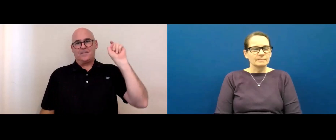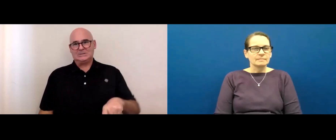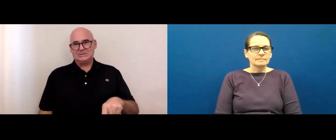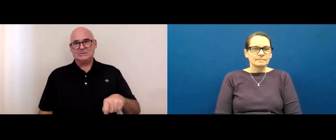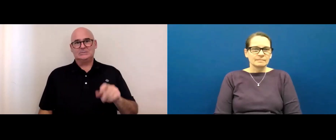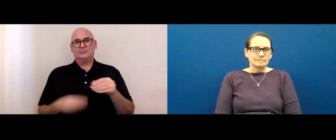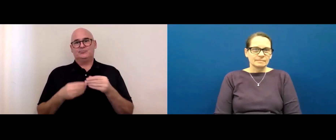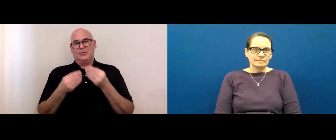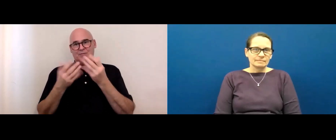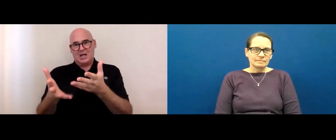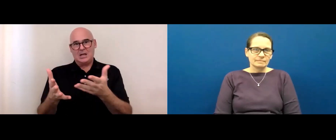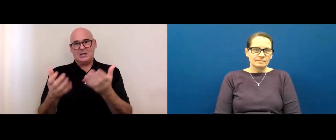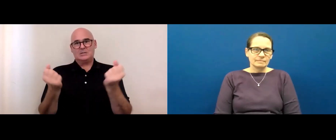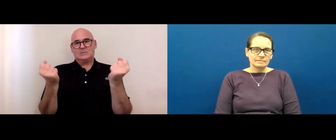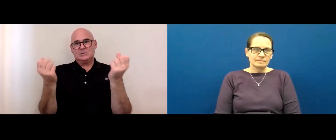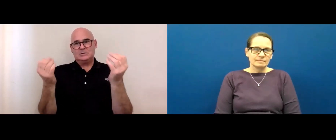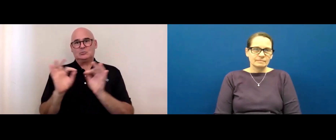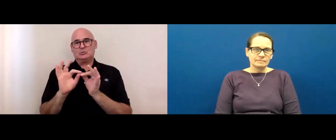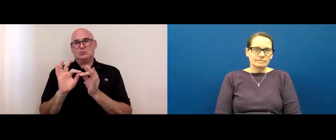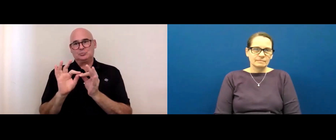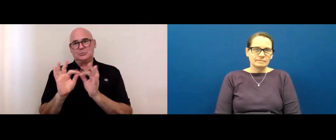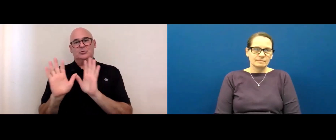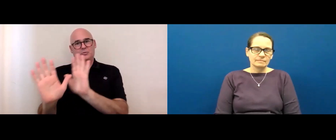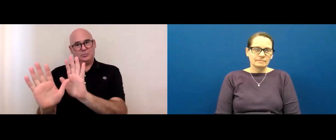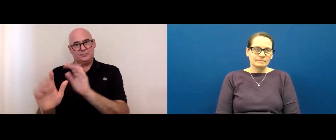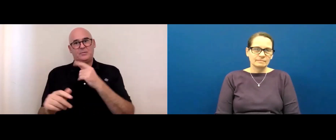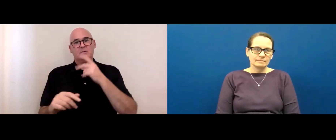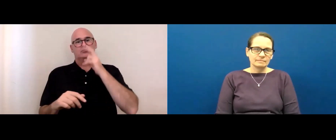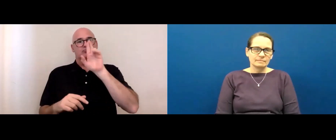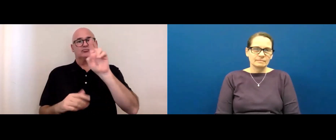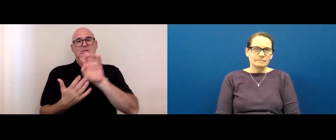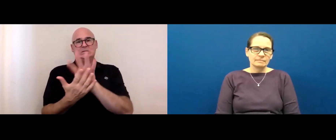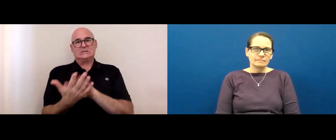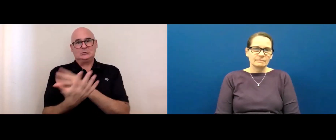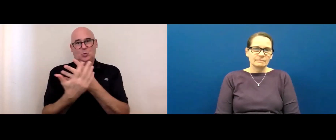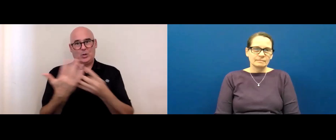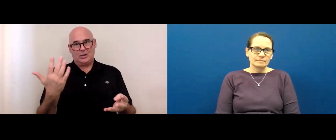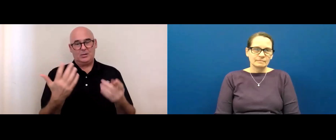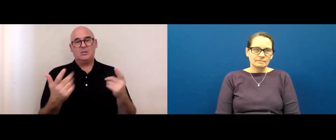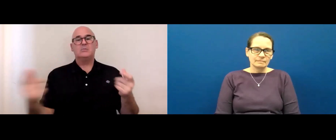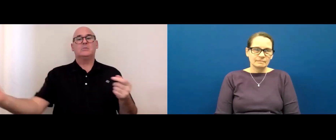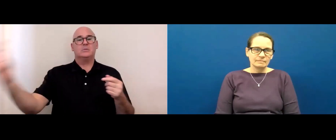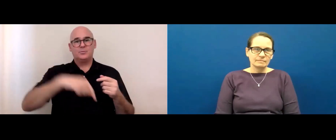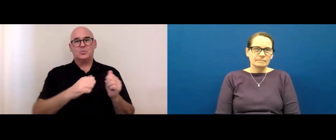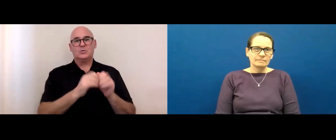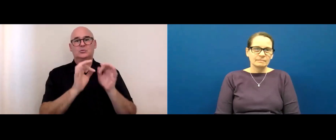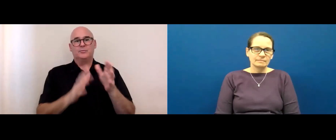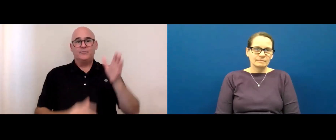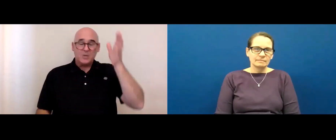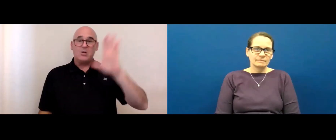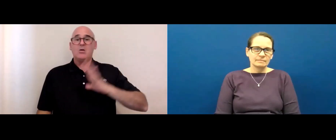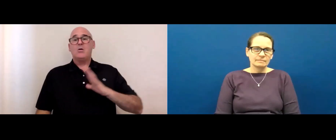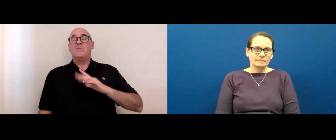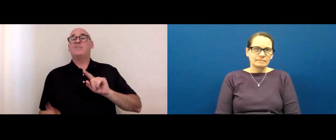the law he has to provide an interpreter to me and so he needed me to reschedule with an interpreter